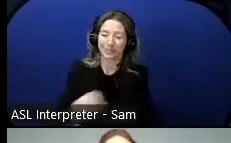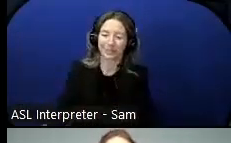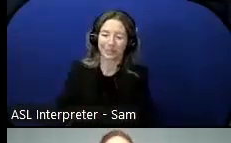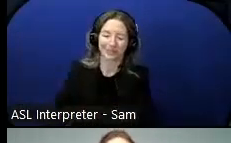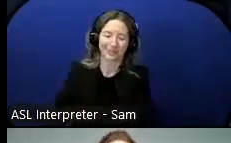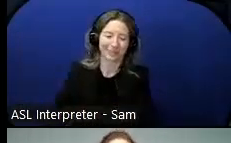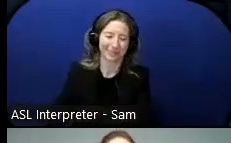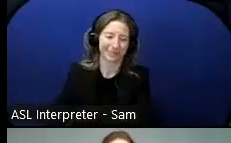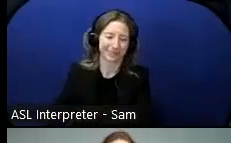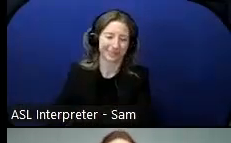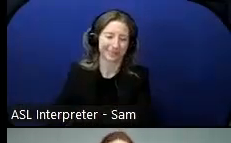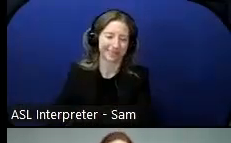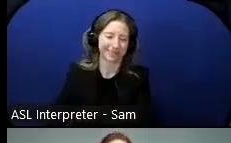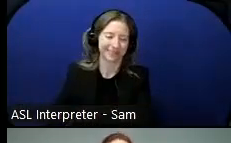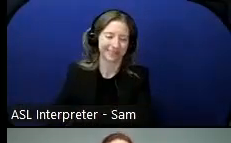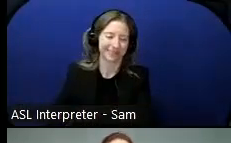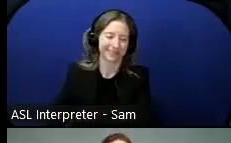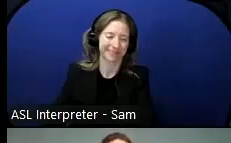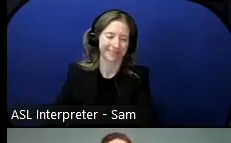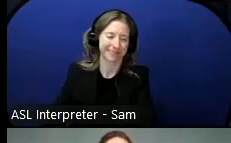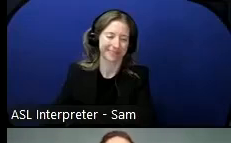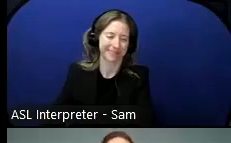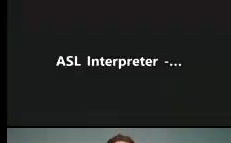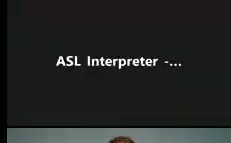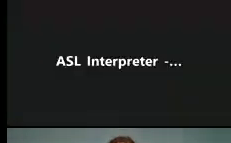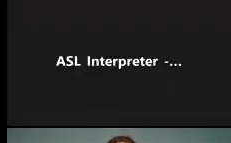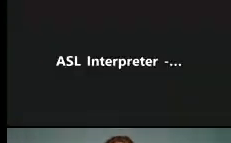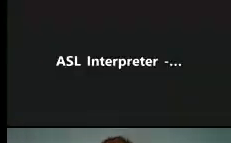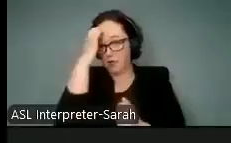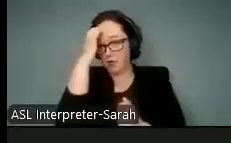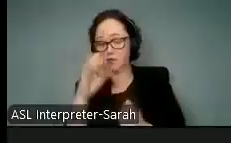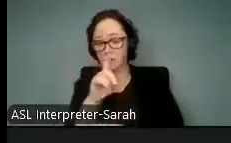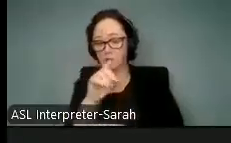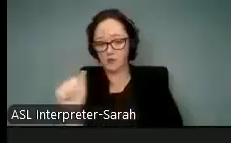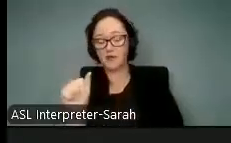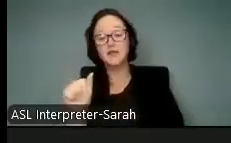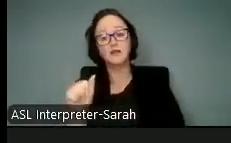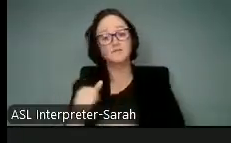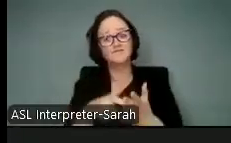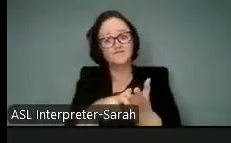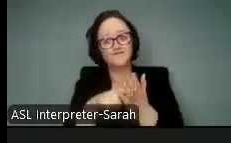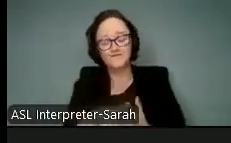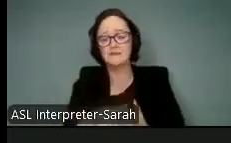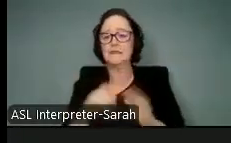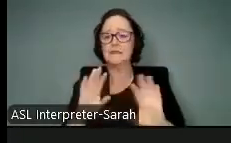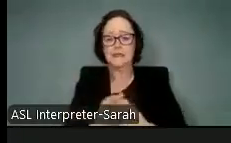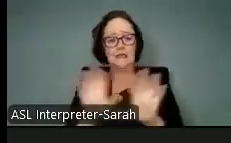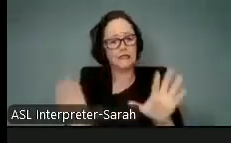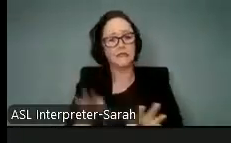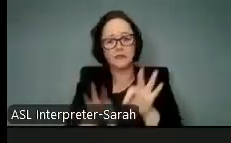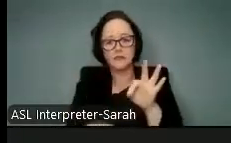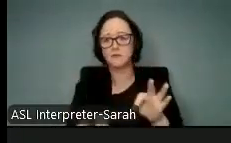people with cognitive disabilities rely on clear, concise plain language, well organized content, low distractions,